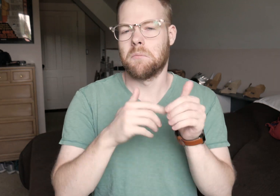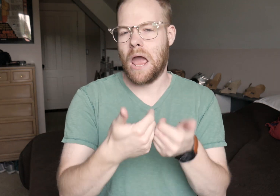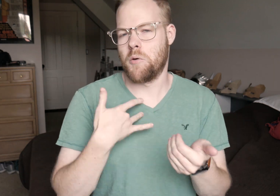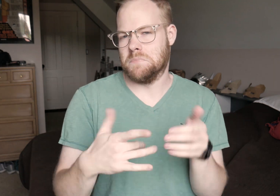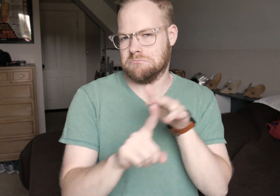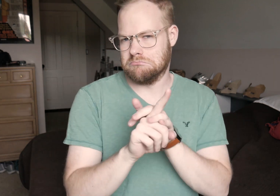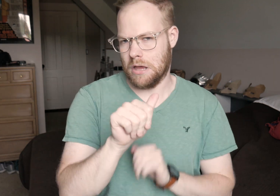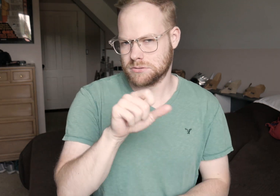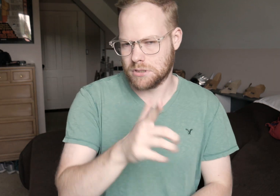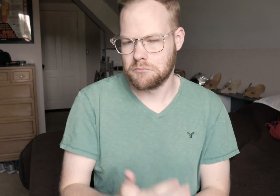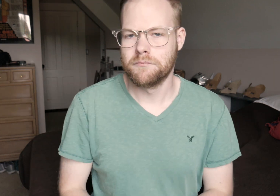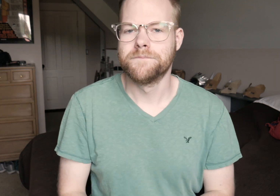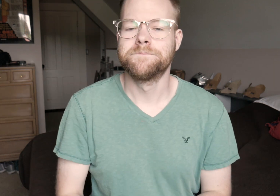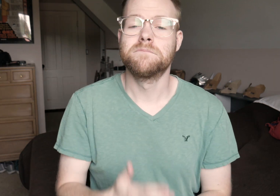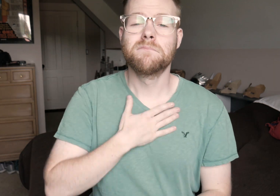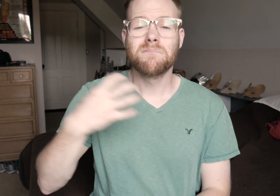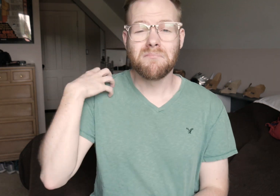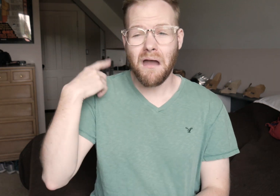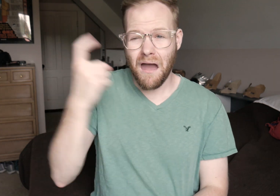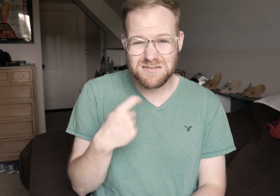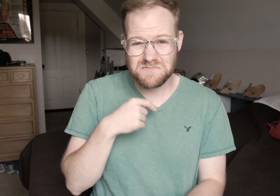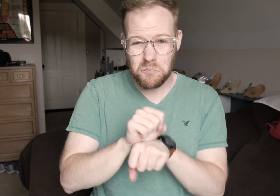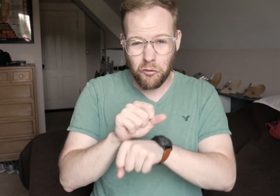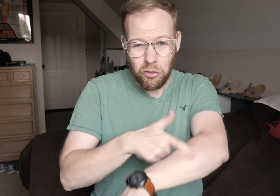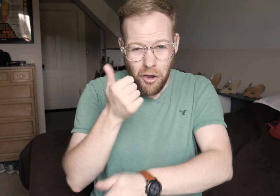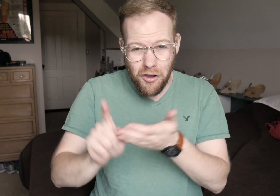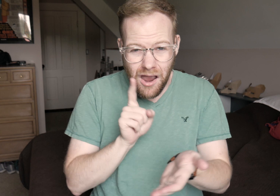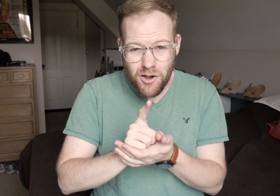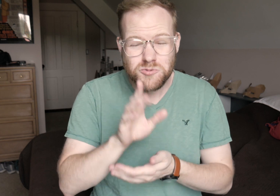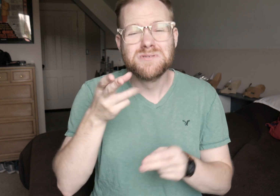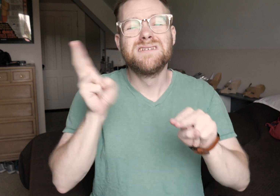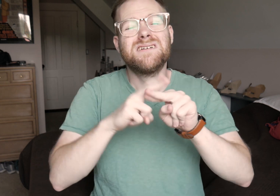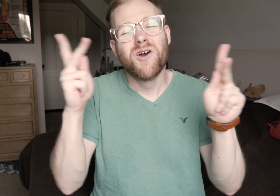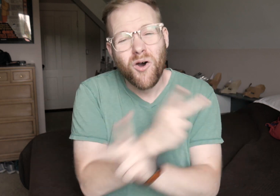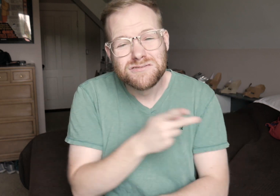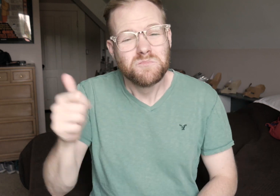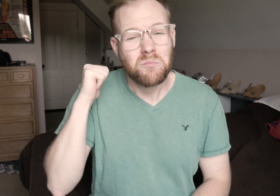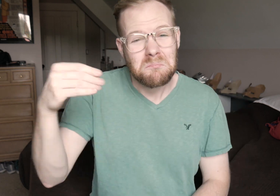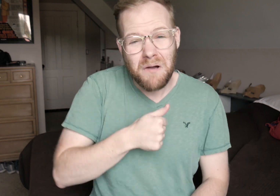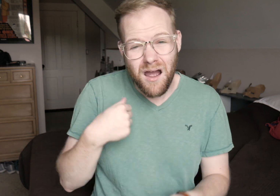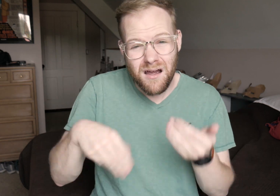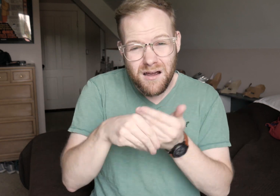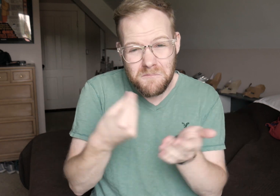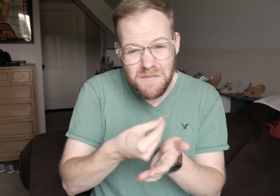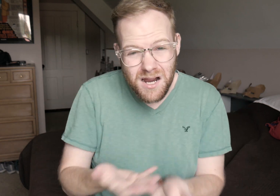An example of how it tends to show up in ASL: My boss asked me to work longer hours. Even worse, they won't pay me more money.